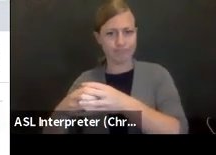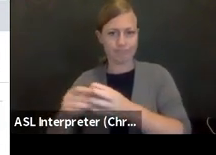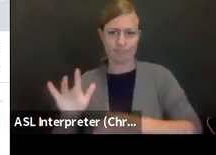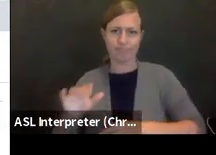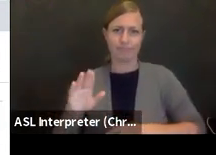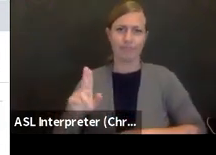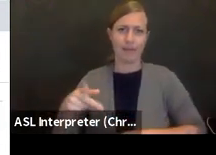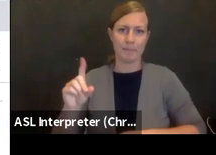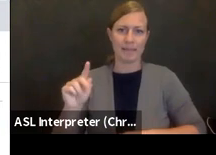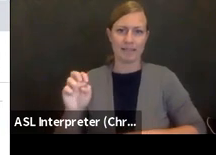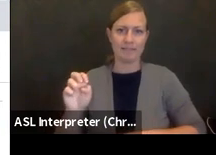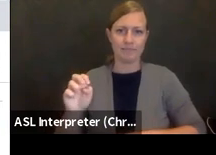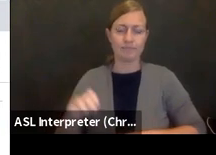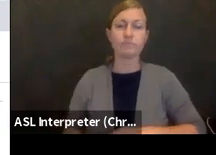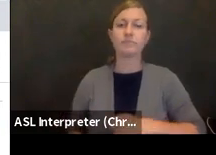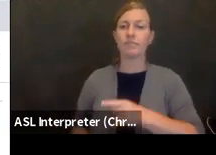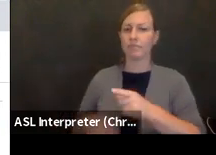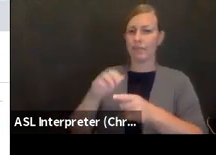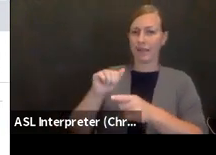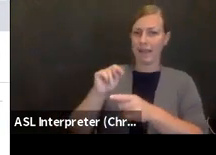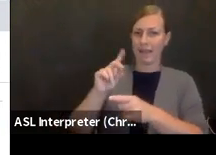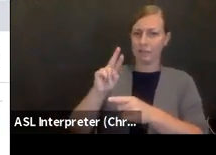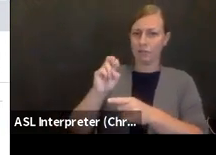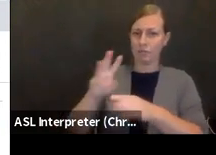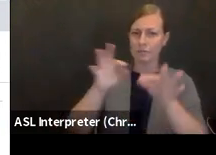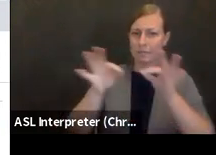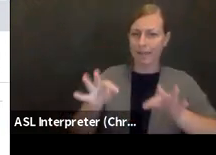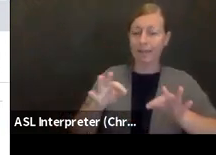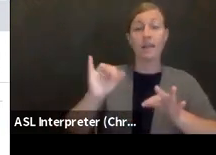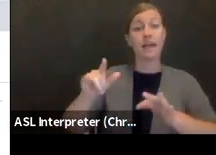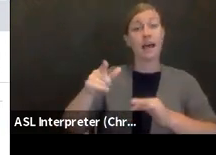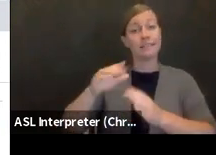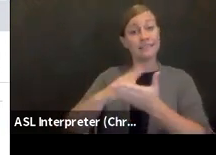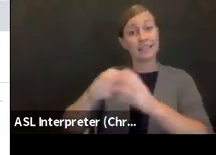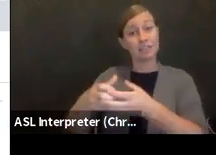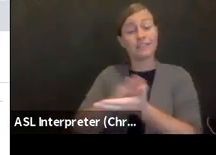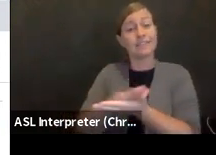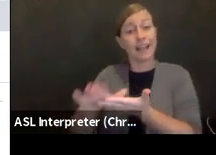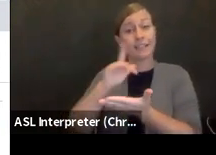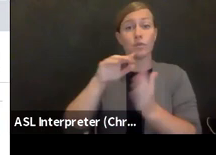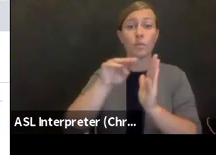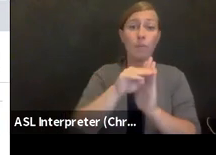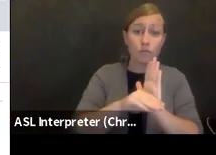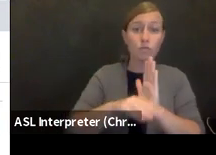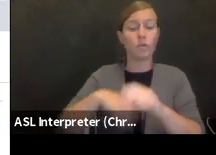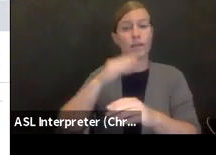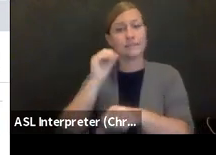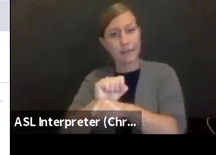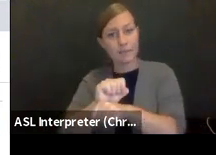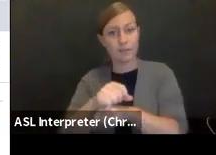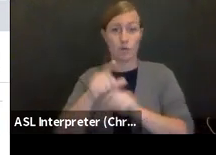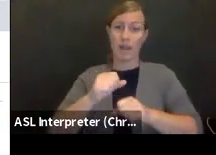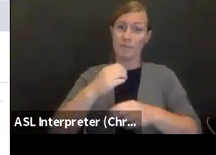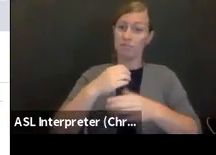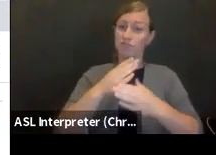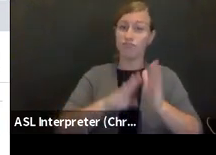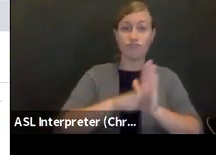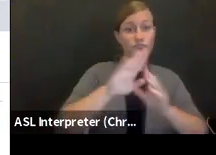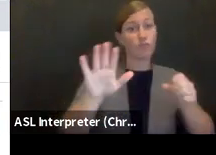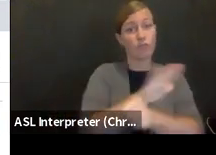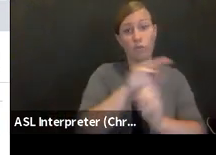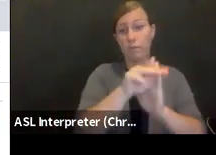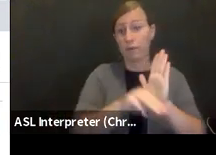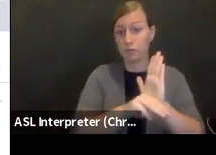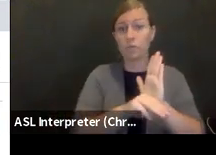ESD 113 - Andrew Hickman: The power of sections is really around the modules as well as assignments, you can assign and just create entire modules just or people that seat those sections.